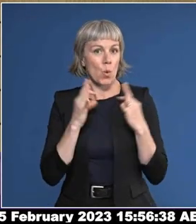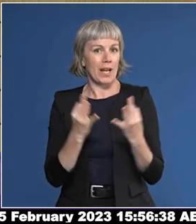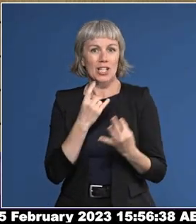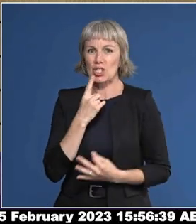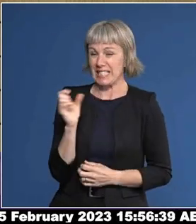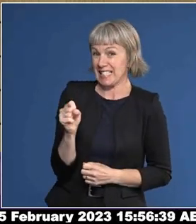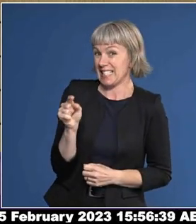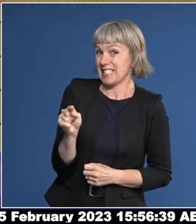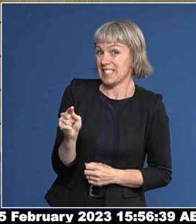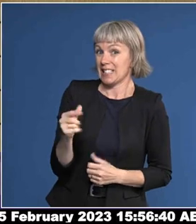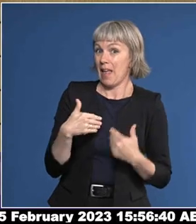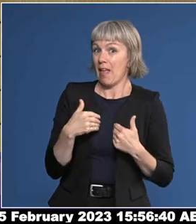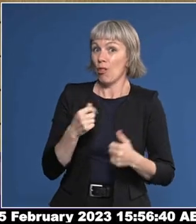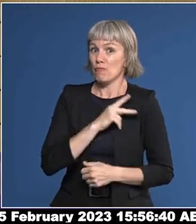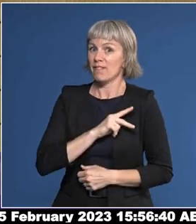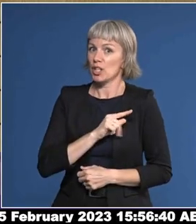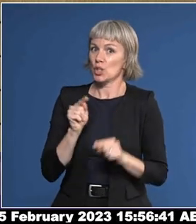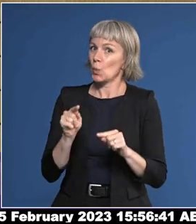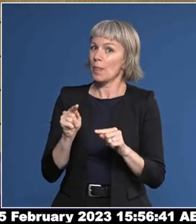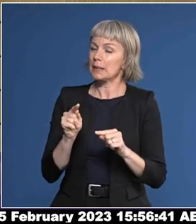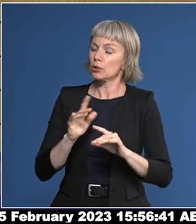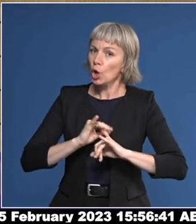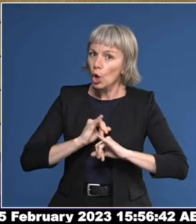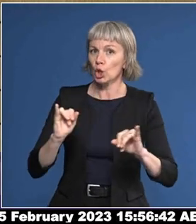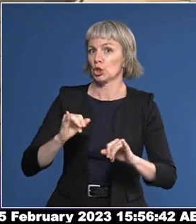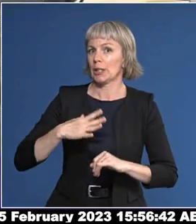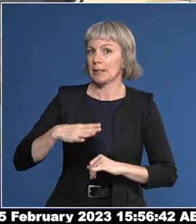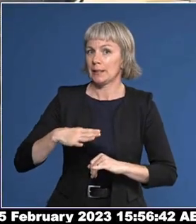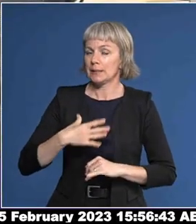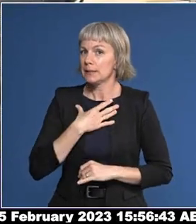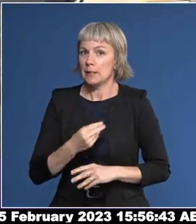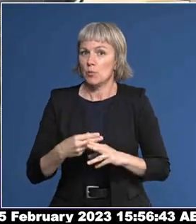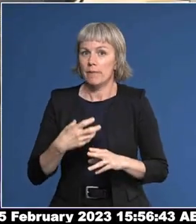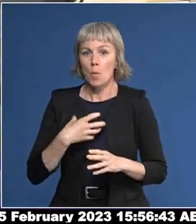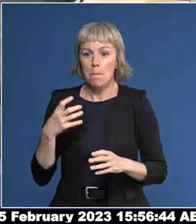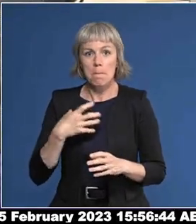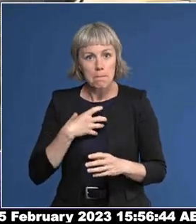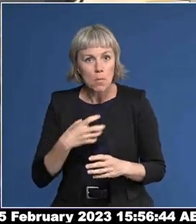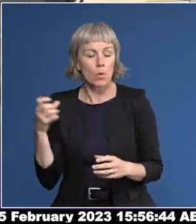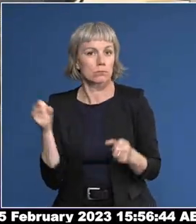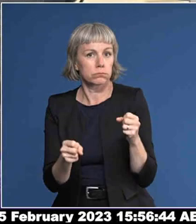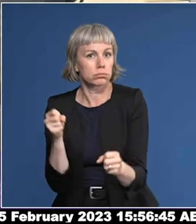The next topic I would like to move to is career pathway for disability